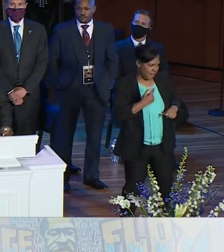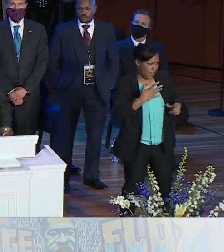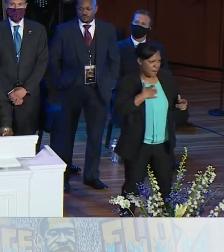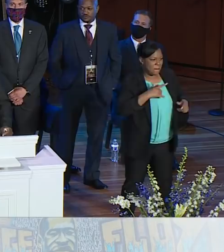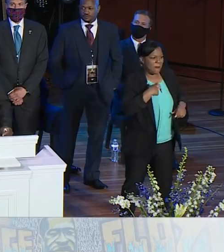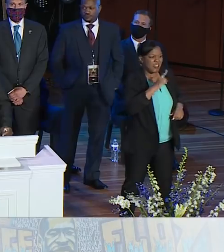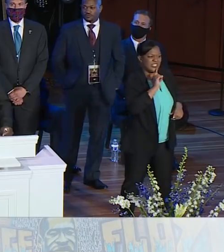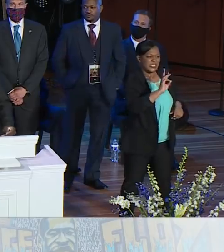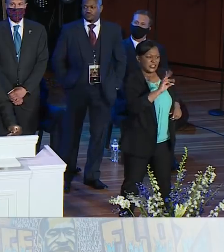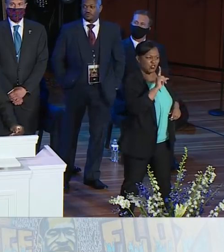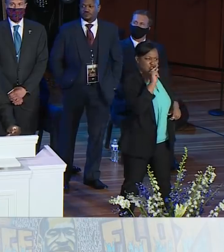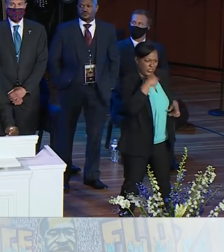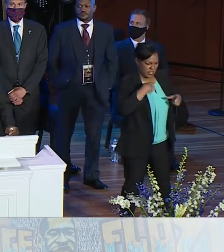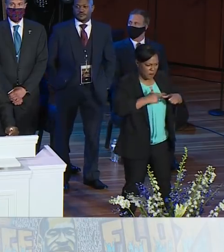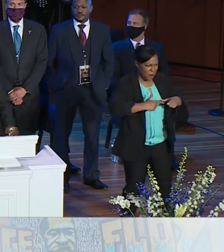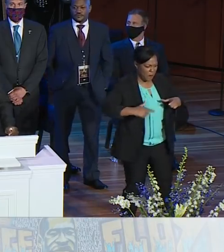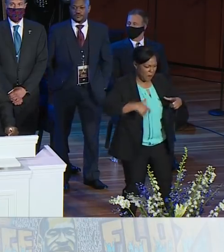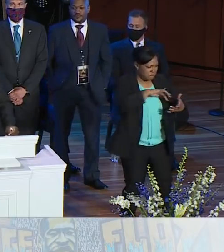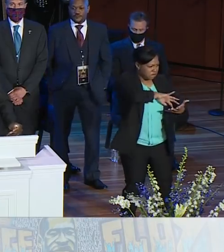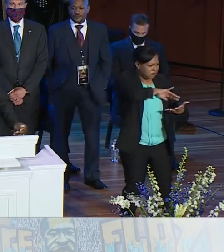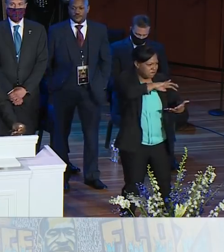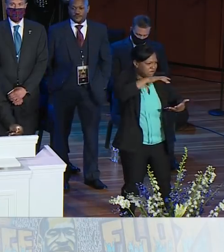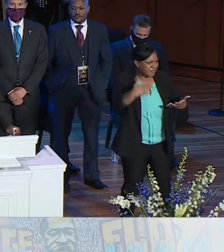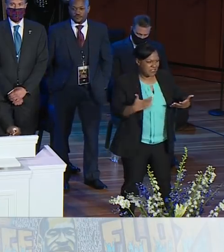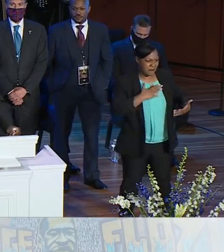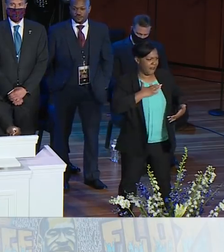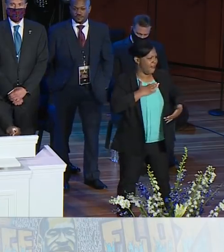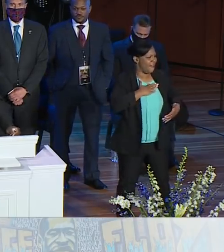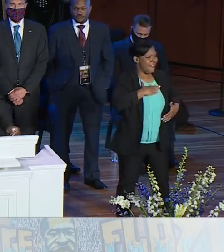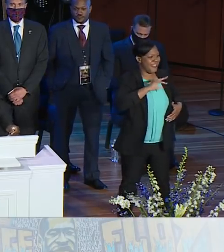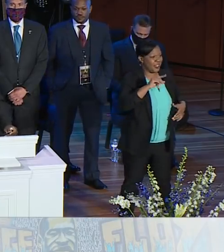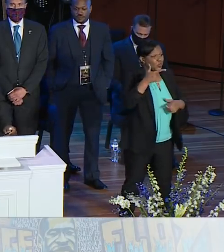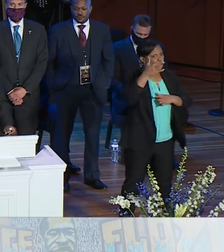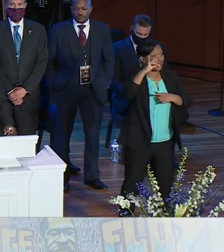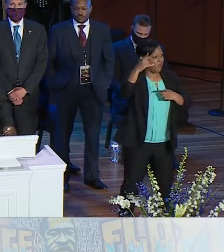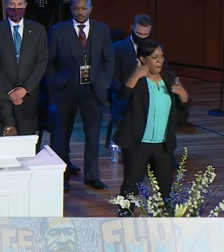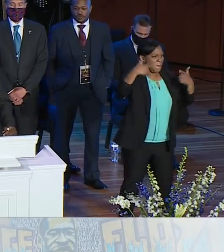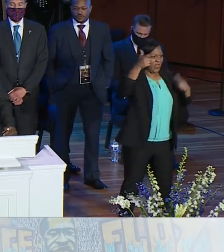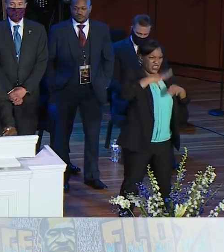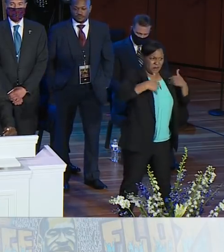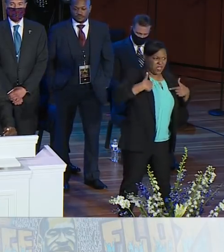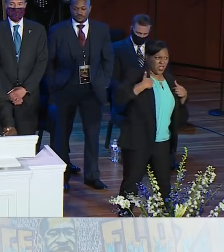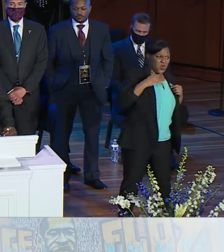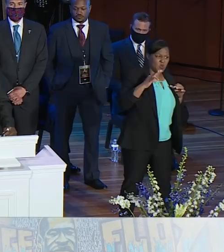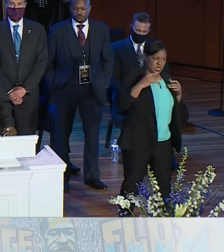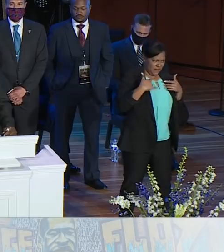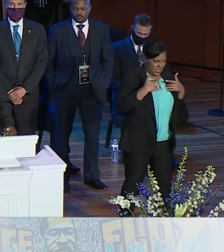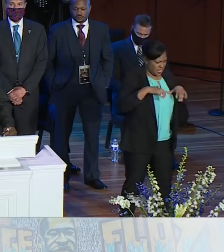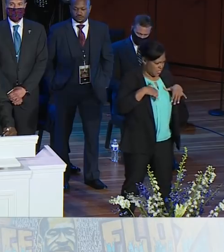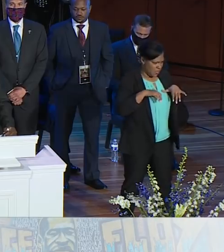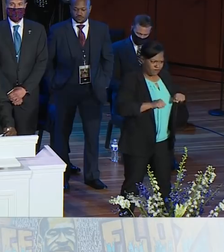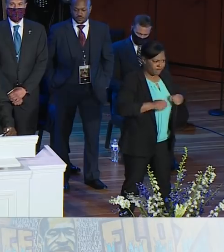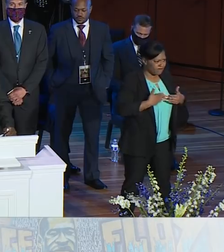AND I'M LIKE 10 OR 11. I'M TALKING ABOUT THE PLATE WITH SIX PIECES OF CHICKEN IS MINE. AND HE WAY BIGGER THAN ME.